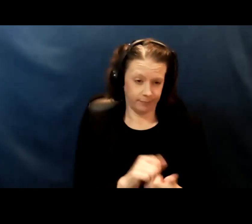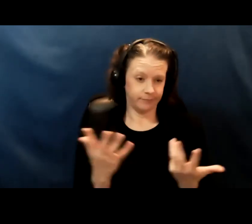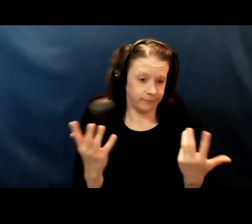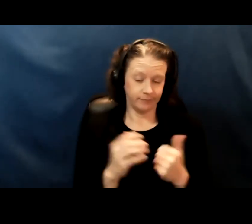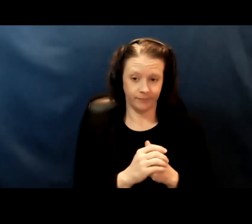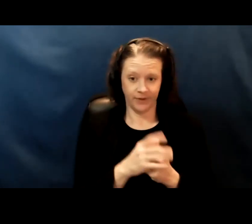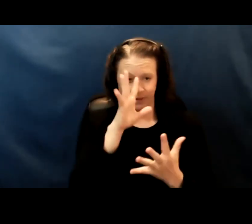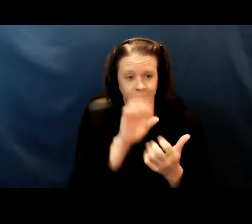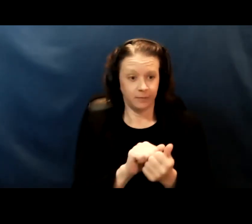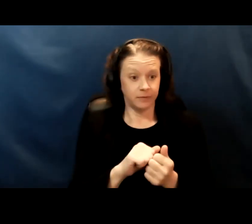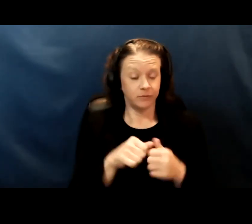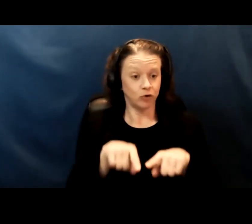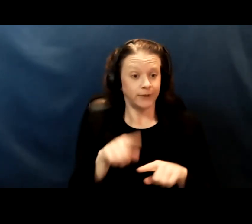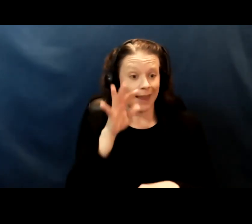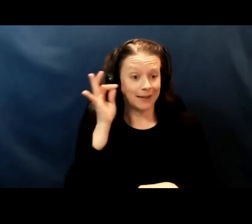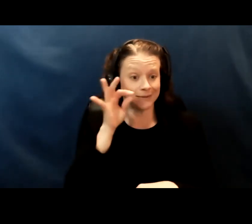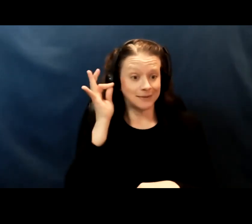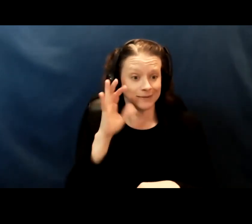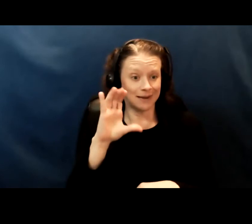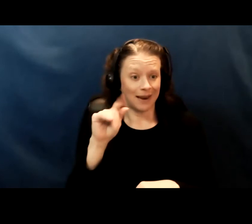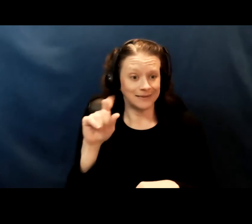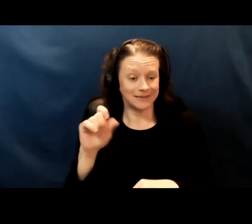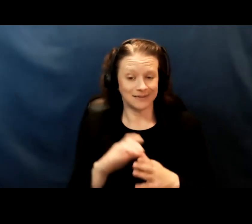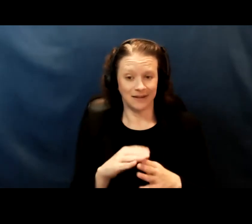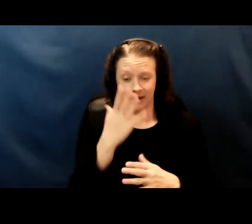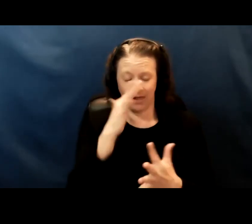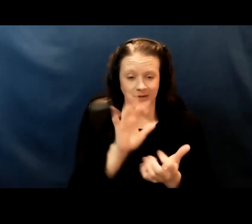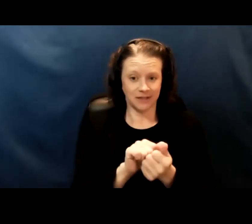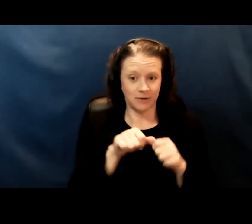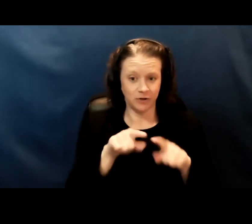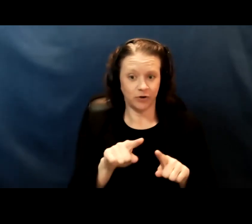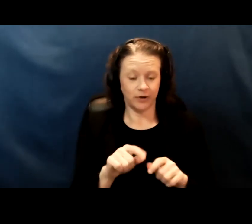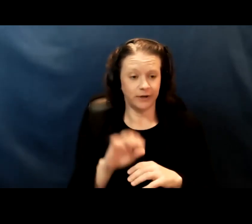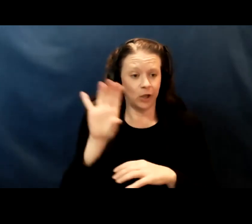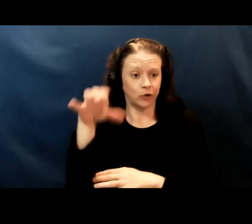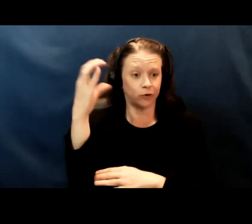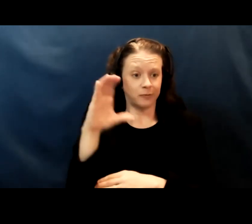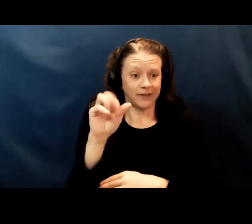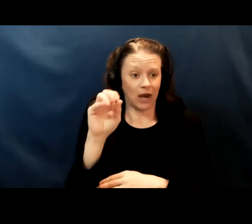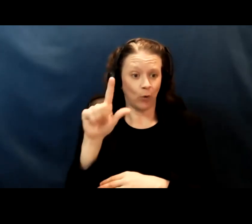me to theaters, and I would almost always fall asleep. I'd fall asleep during the Christmas carol. You know, finally